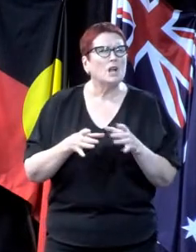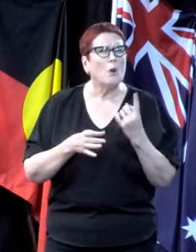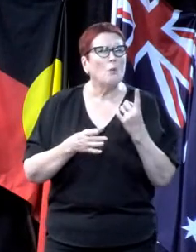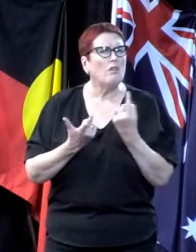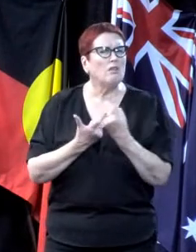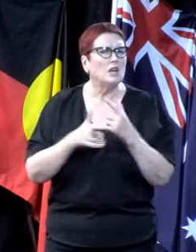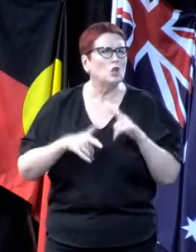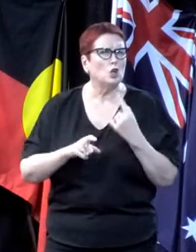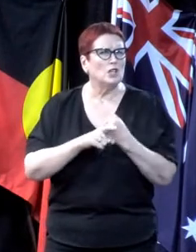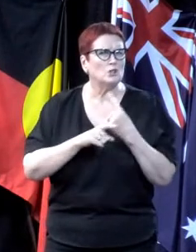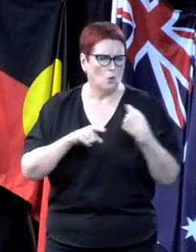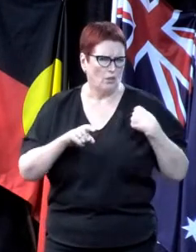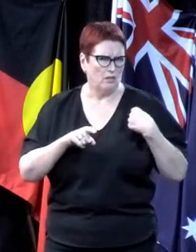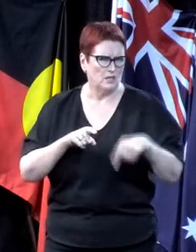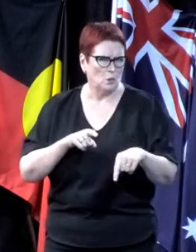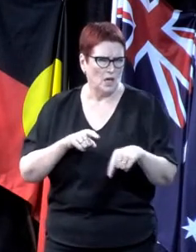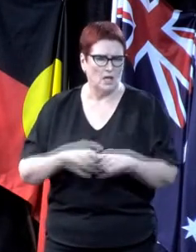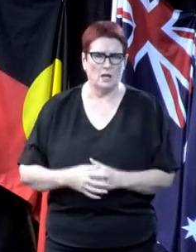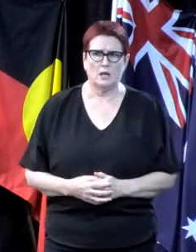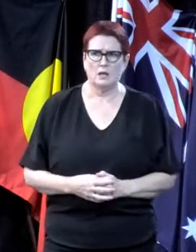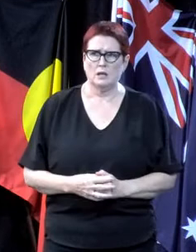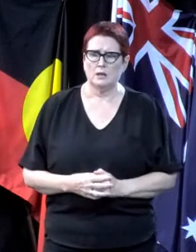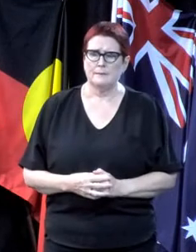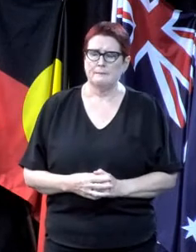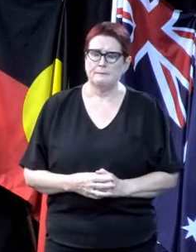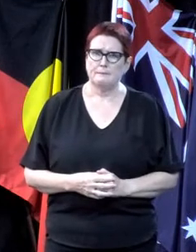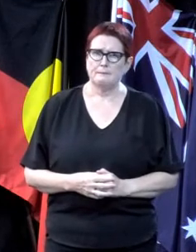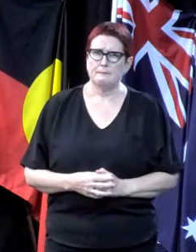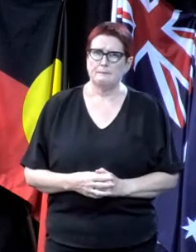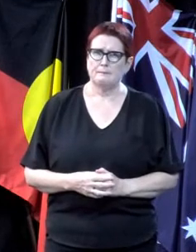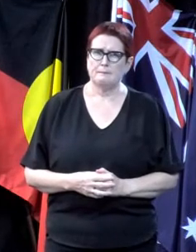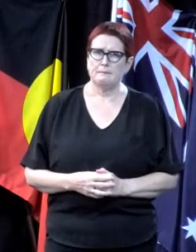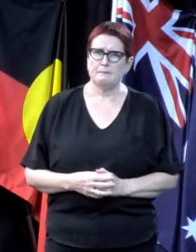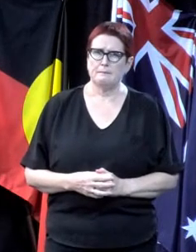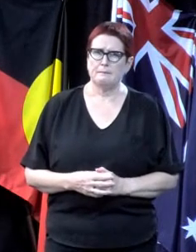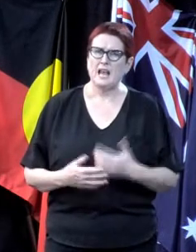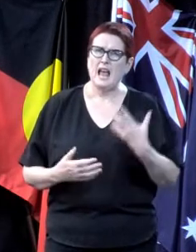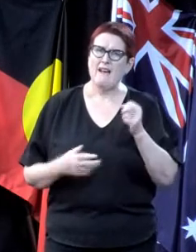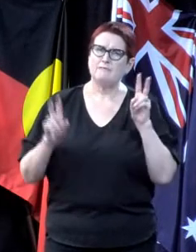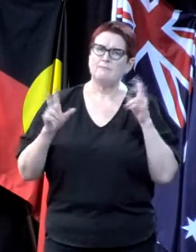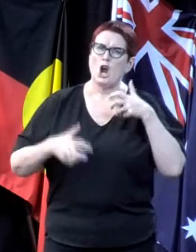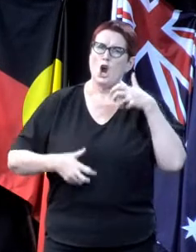and that is the existence or otherwise of a complaints process within your school. So if you have a student